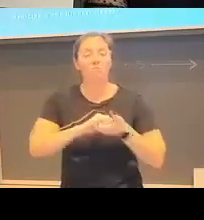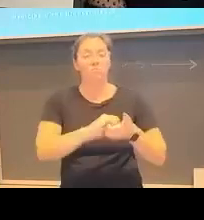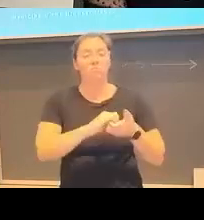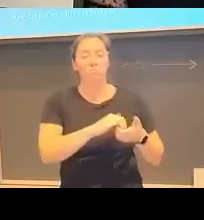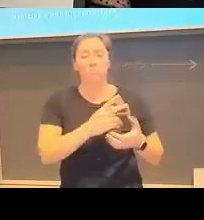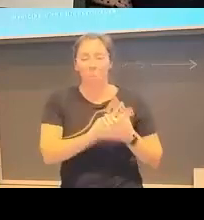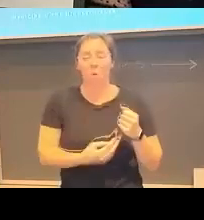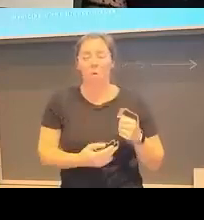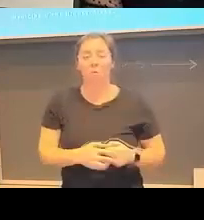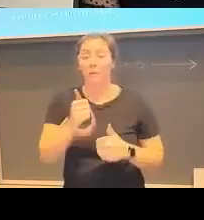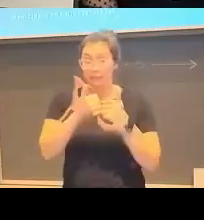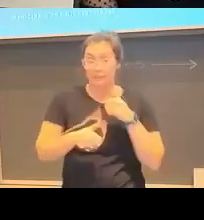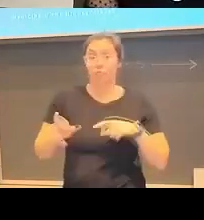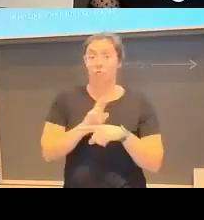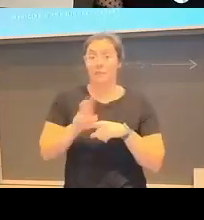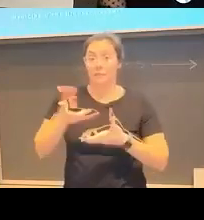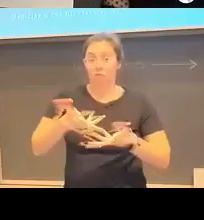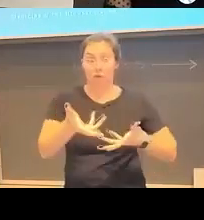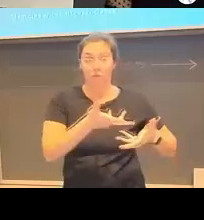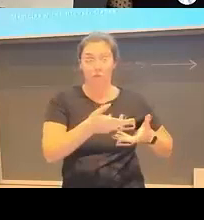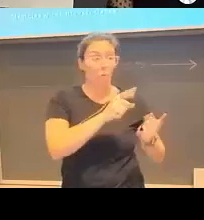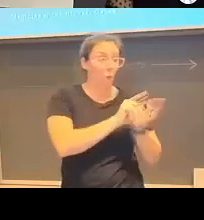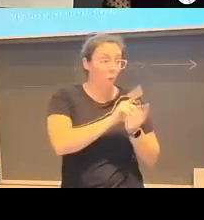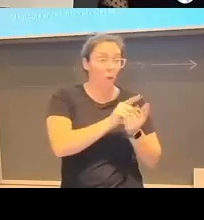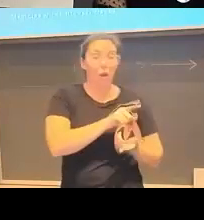every resident interaction that I have whether that's oneto one or as a group I identify that